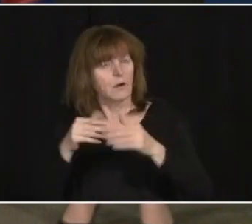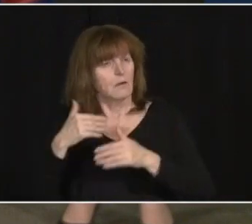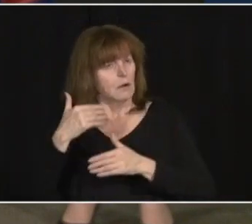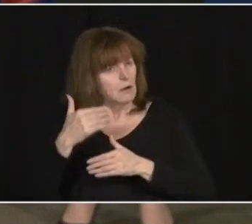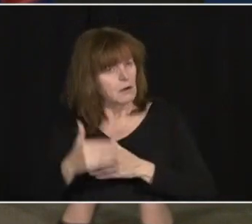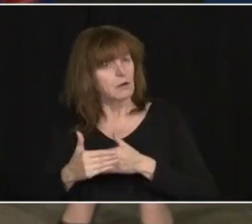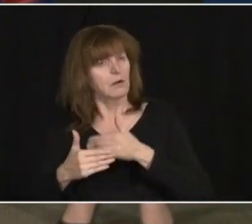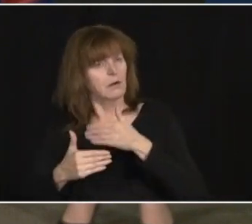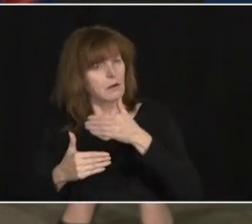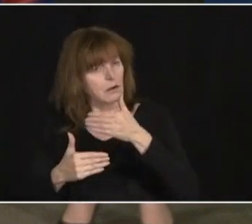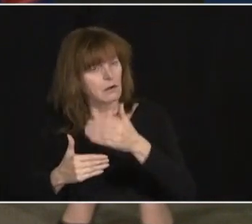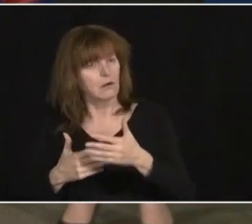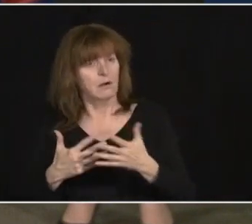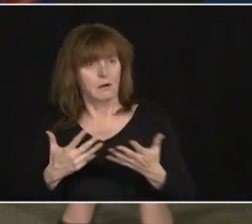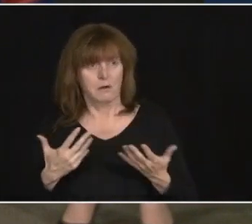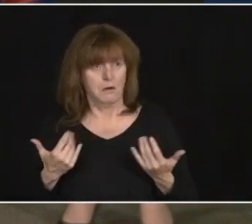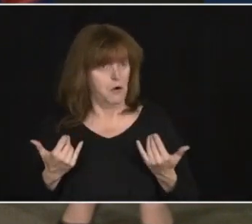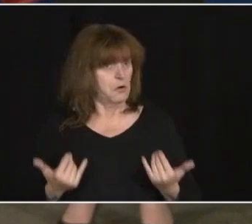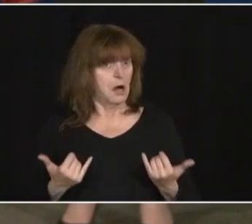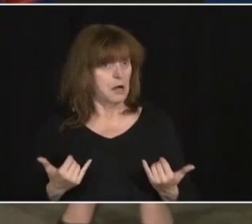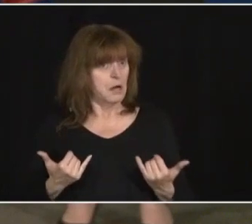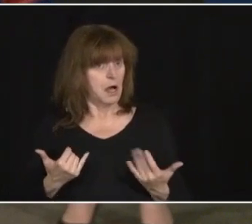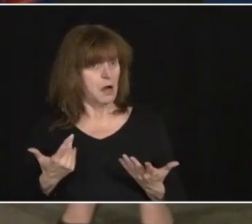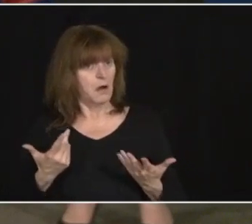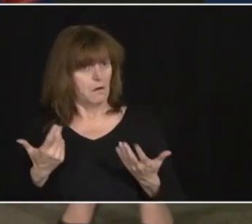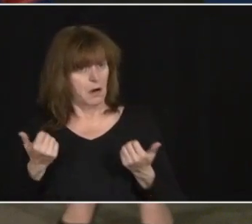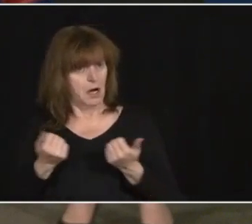right now that you think are priorities to reopen that you would